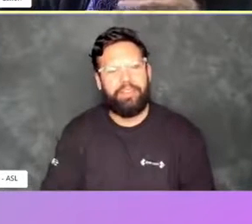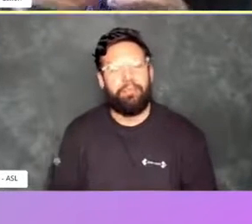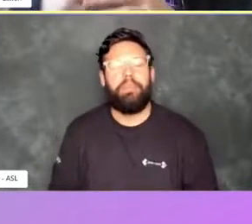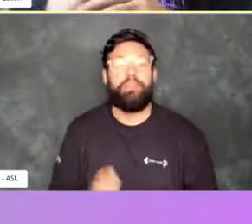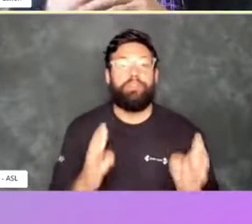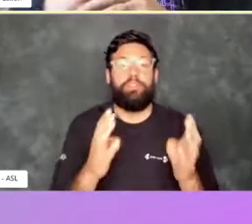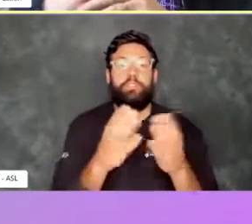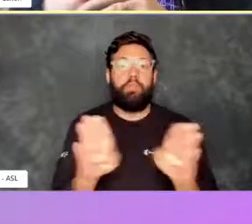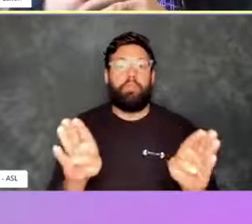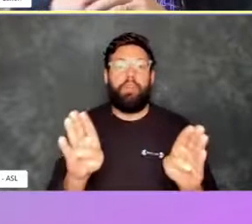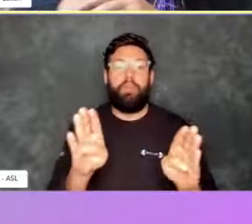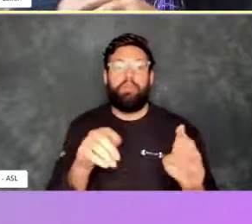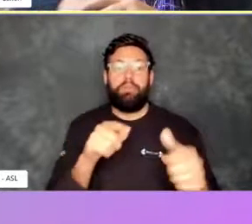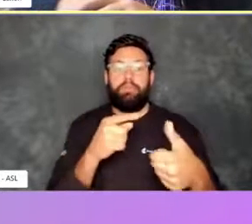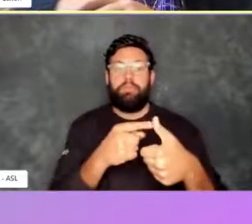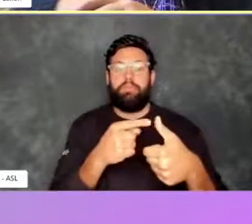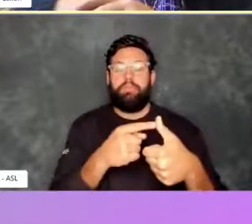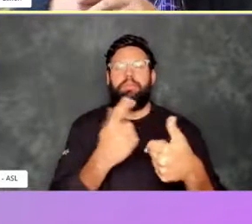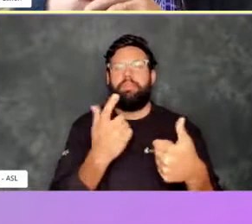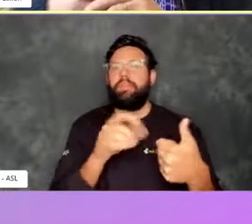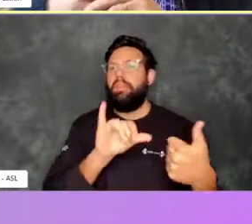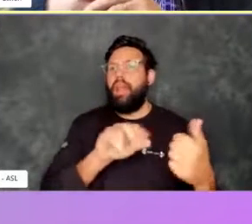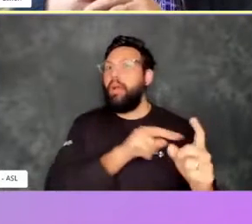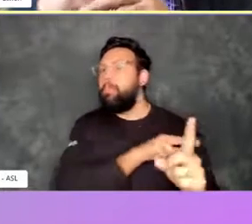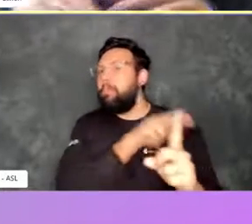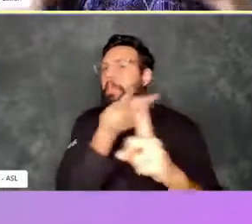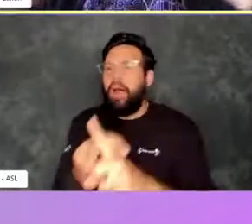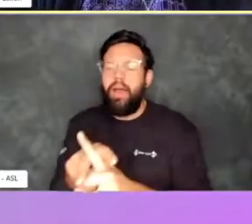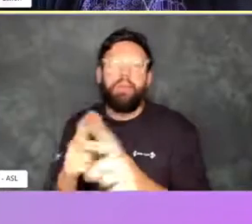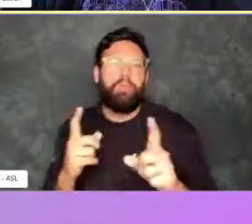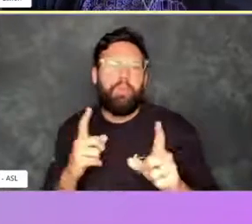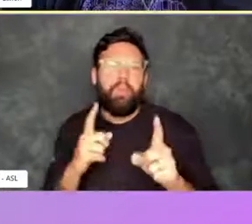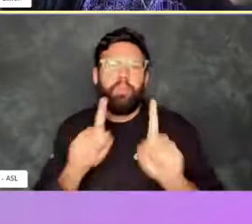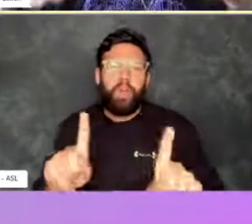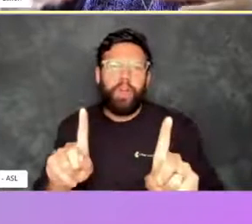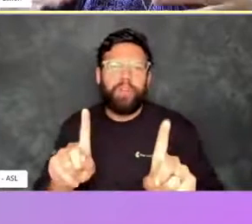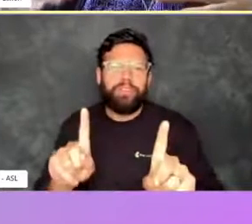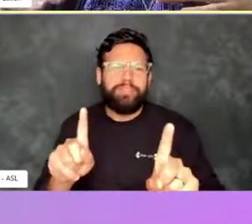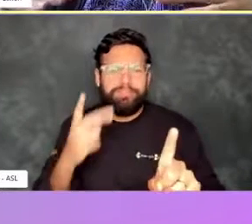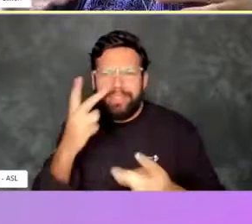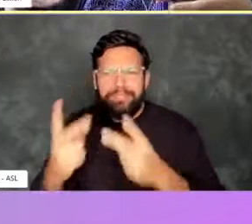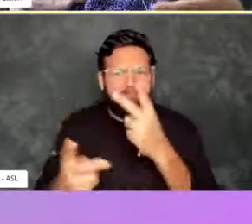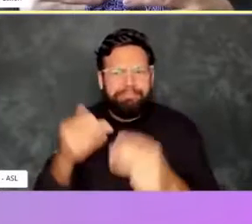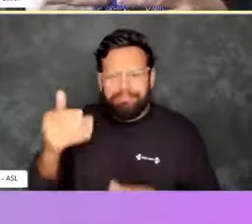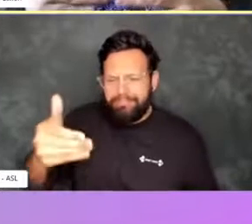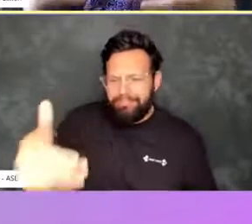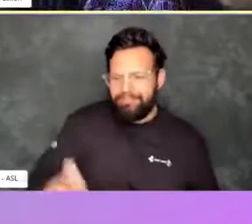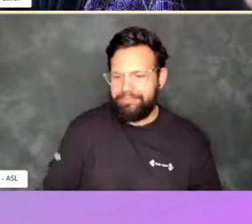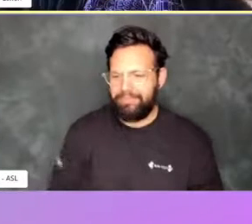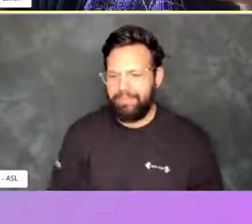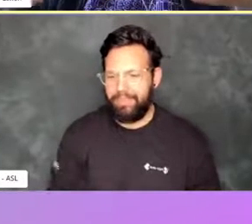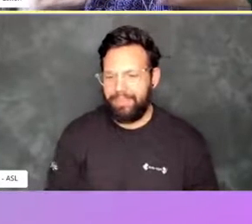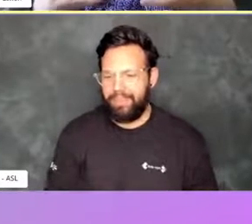build off of this model, you can change the model to what you need to, but in general, this is a workable model that